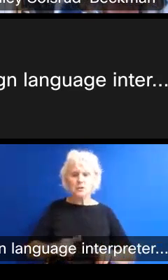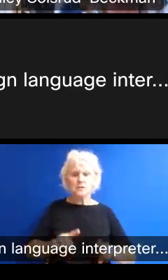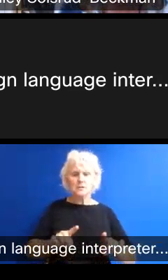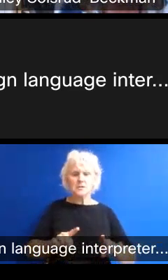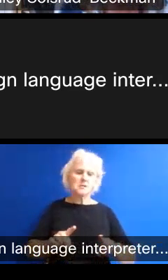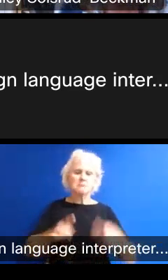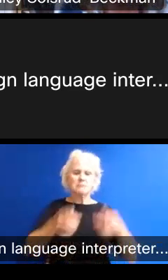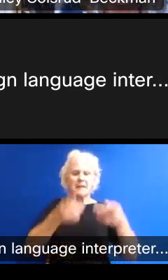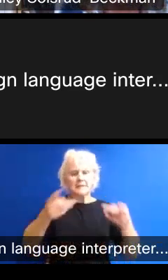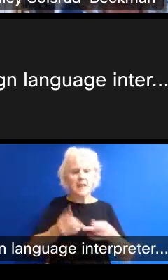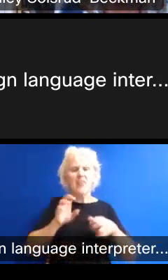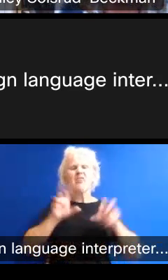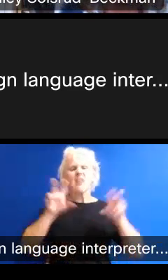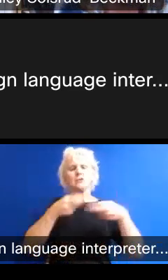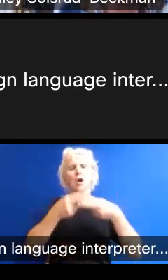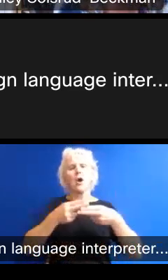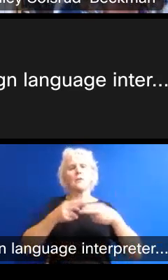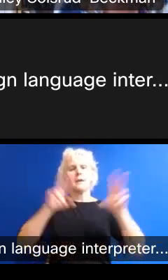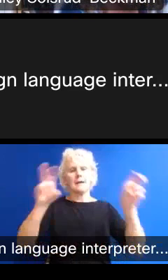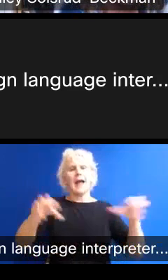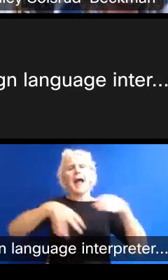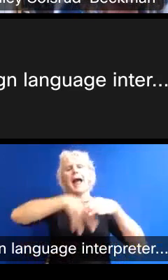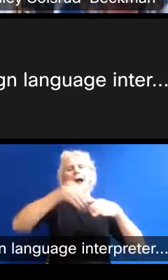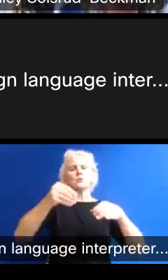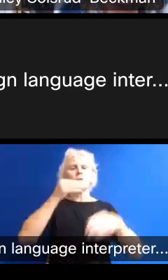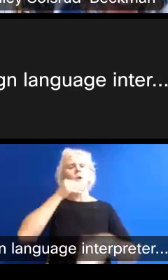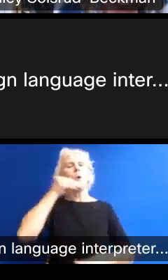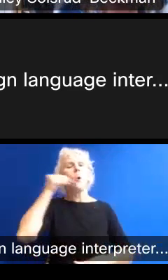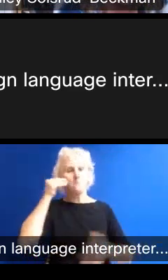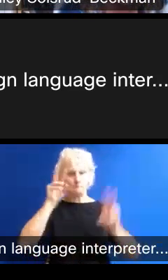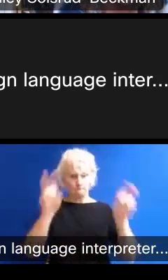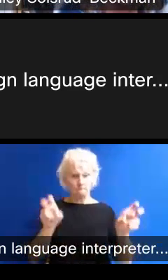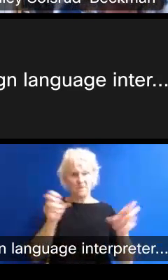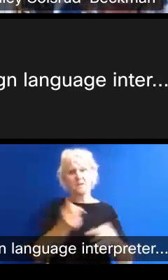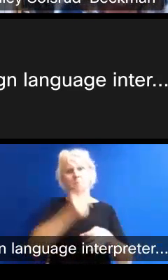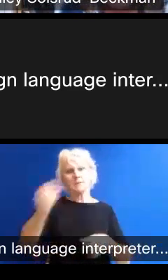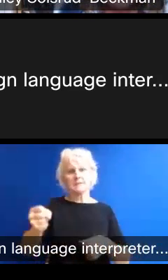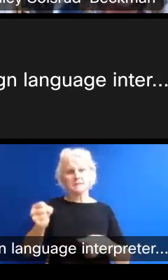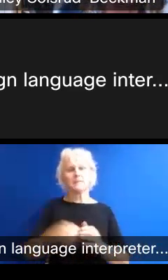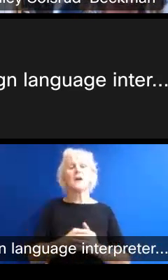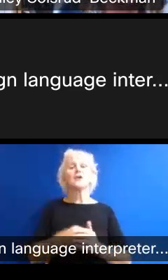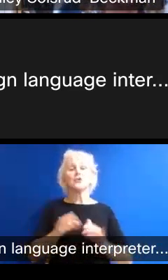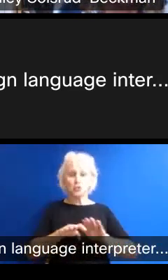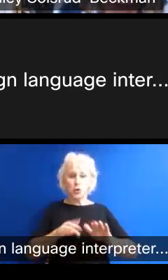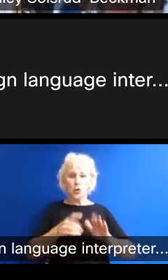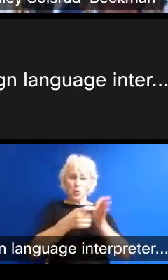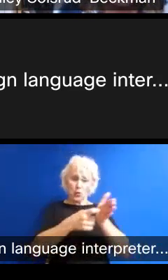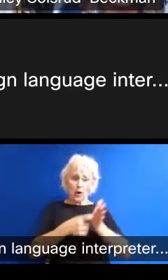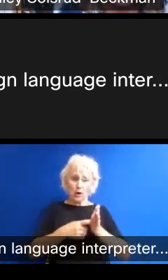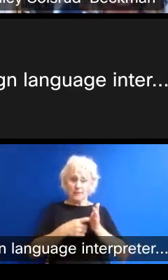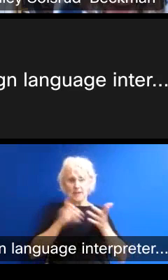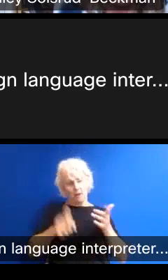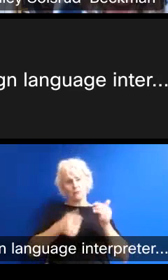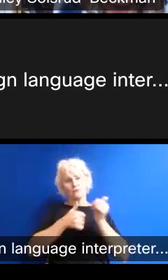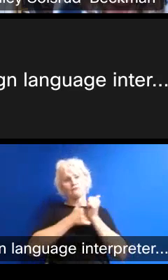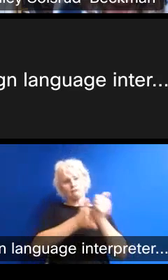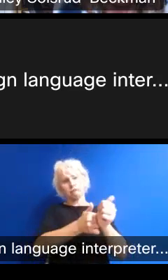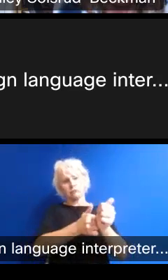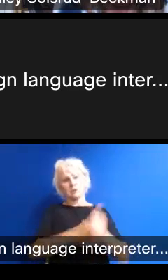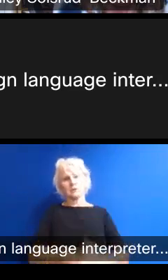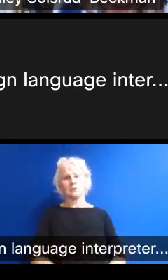and so out of home placement requirements under child welfare policy are required.